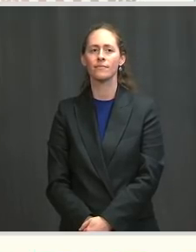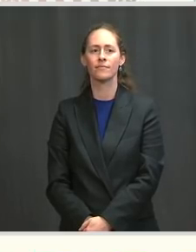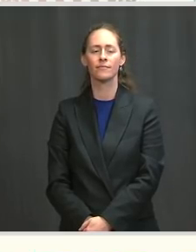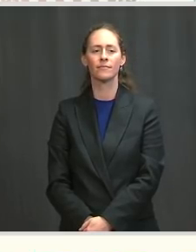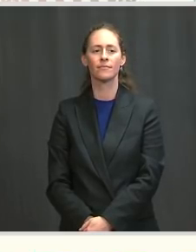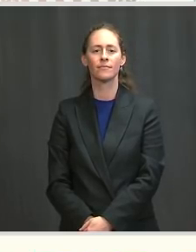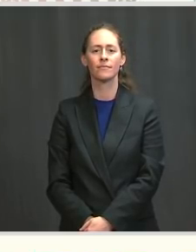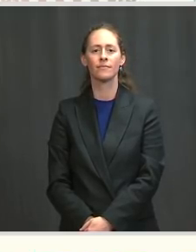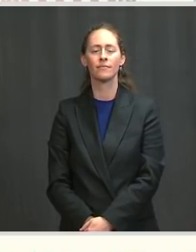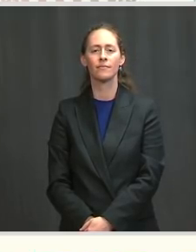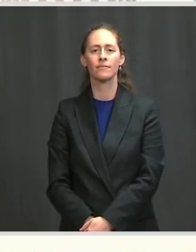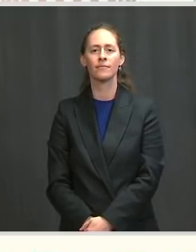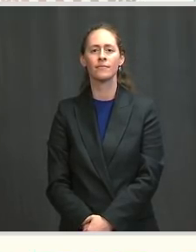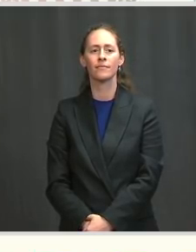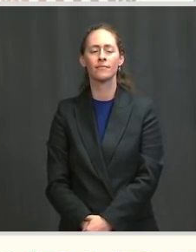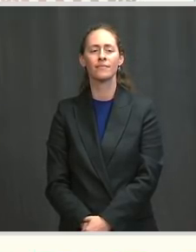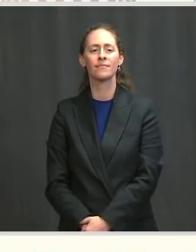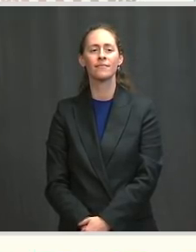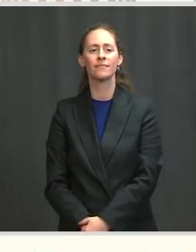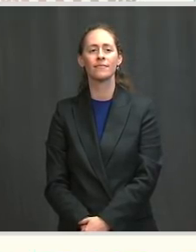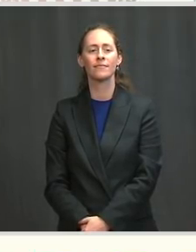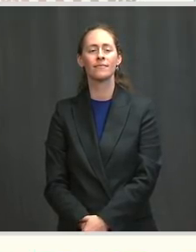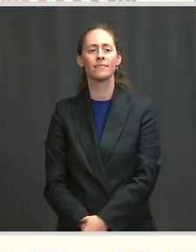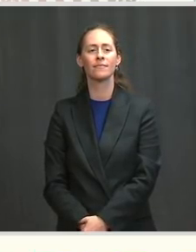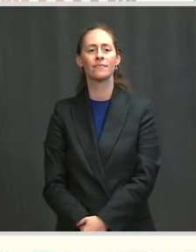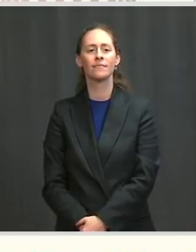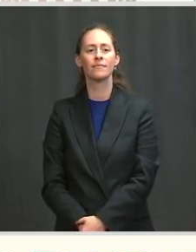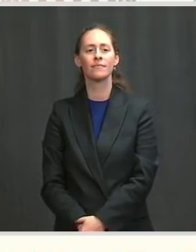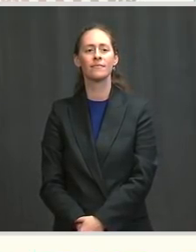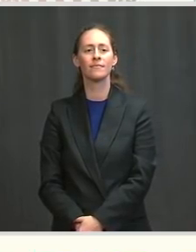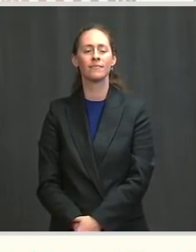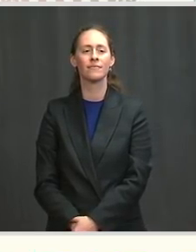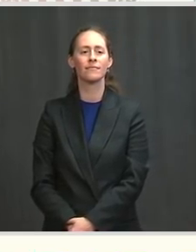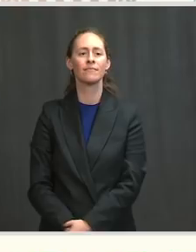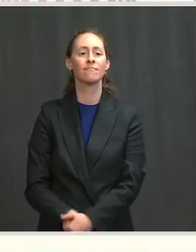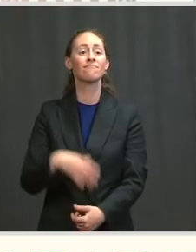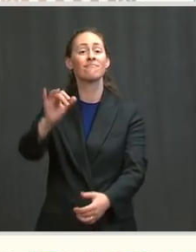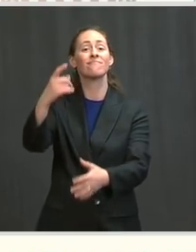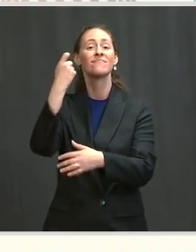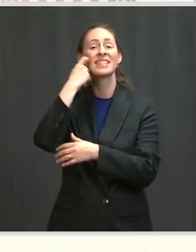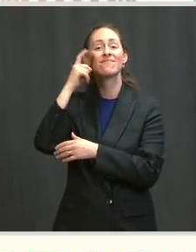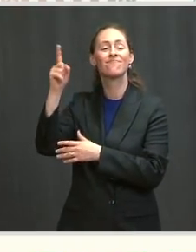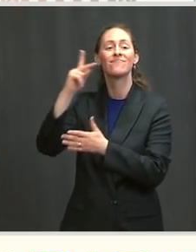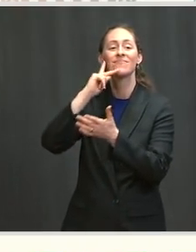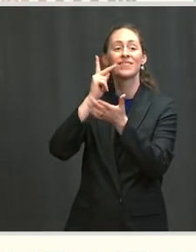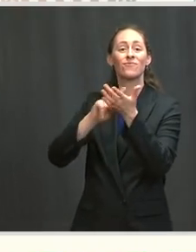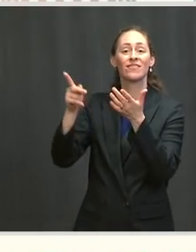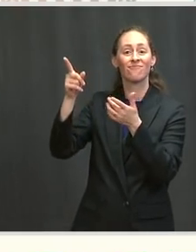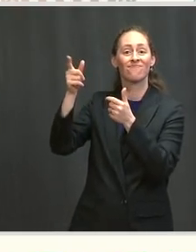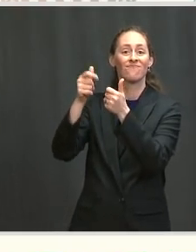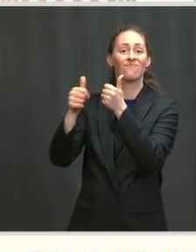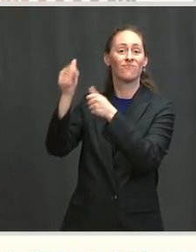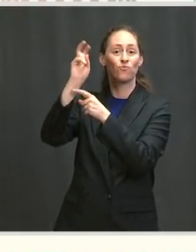You just heard from our history-making Secretary of Transportation. And we have today the first openly transgender person